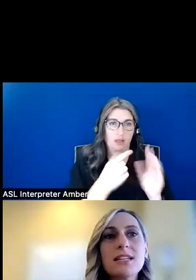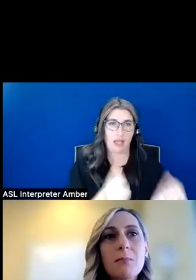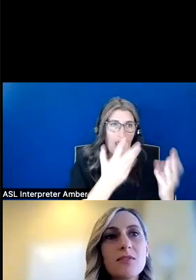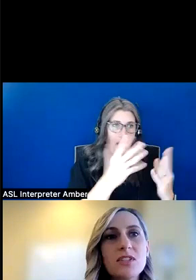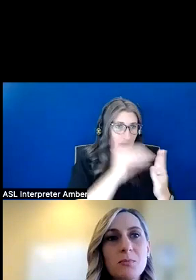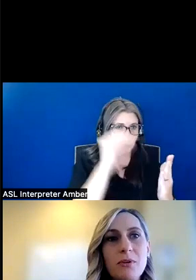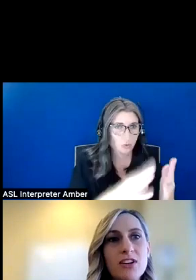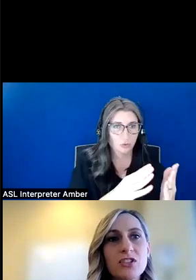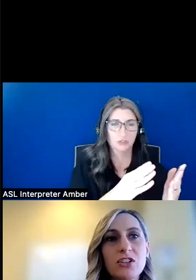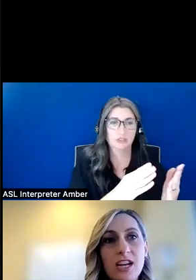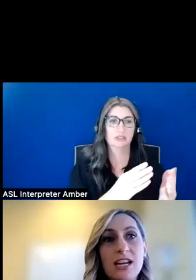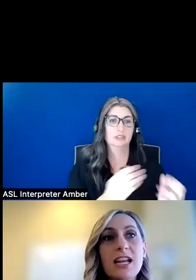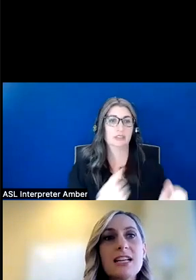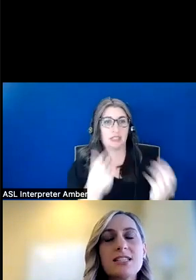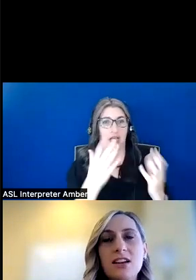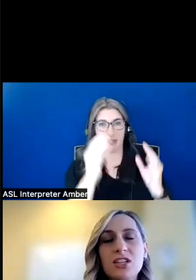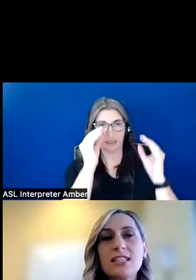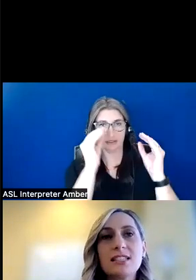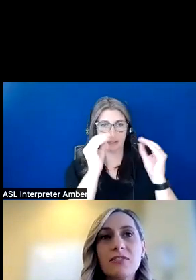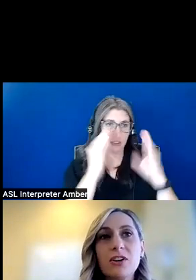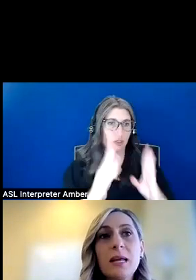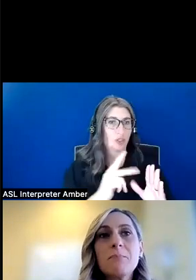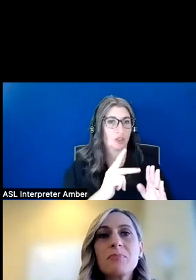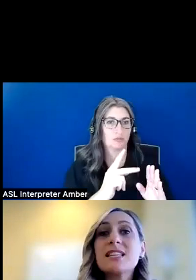What is the number of teacher professional learning sessions delivered?